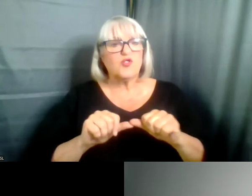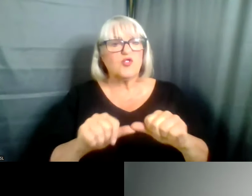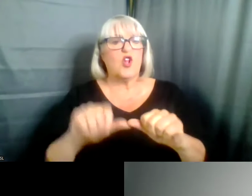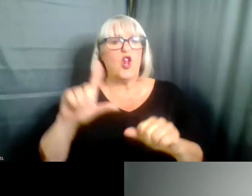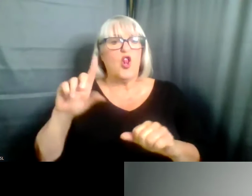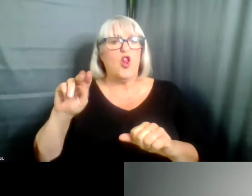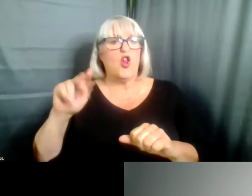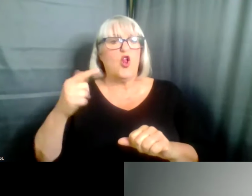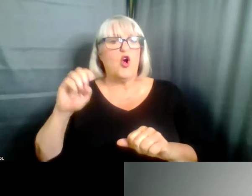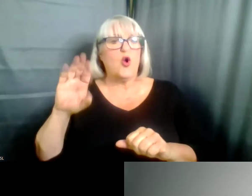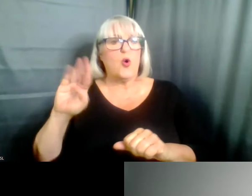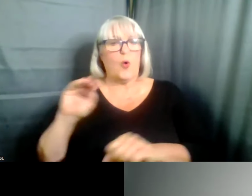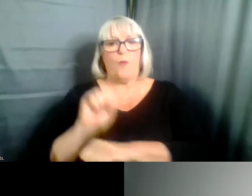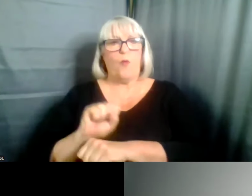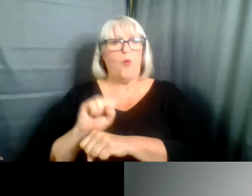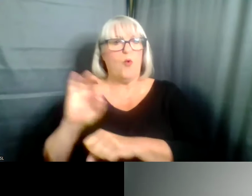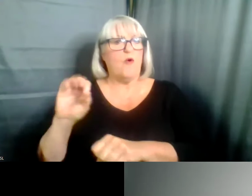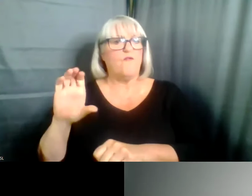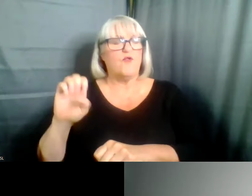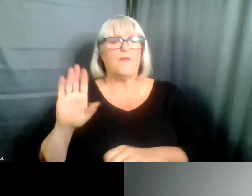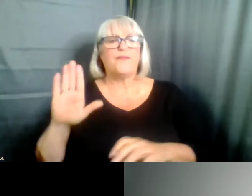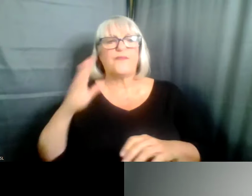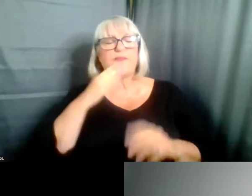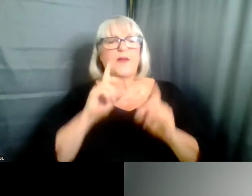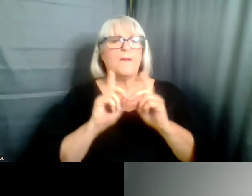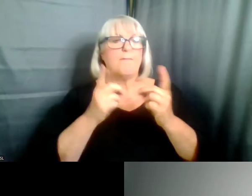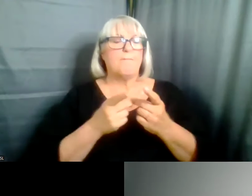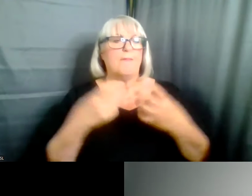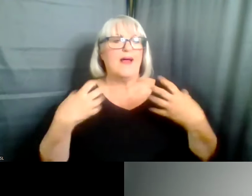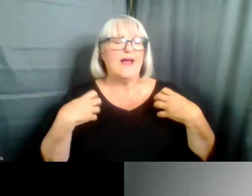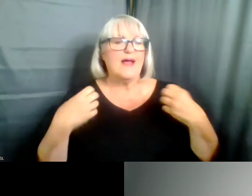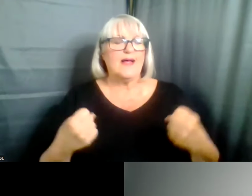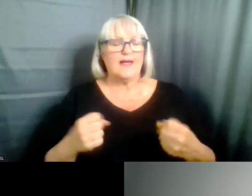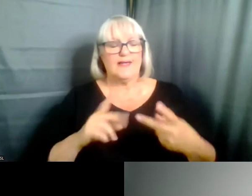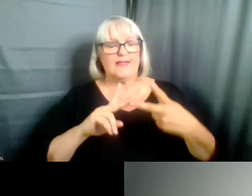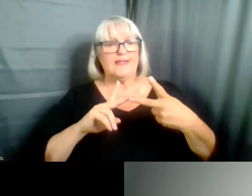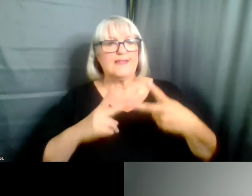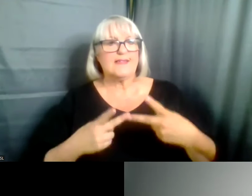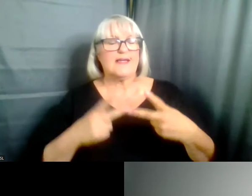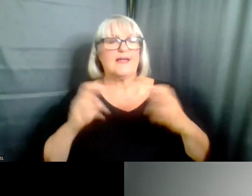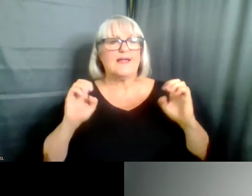So, the Department of Health, our secondary education system, post secondary education